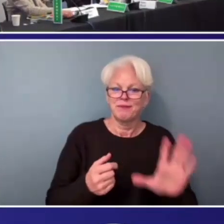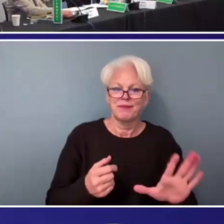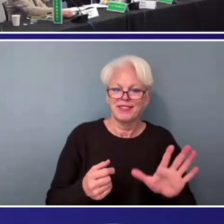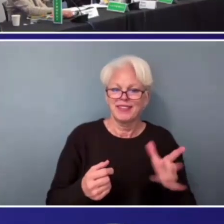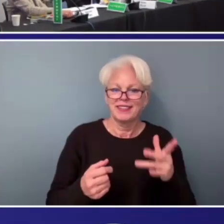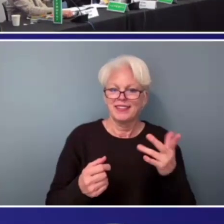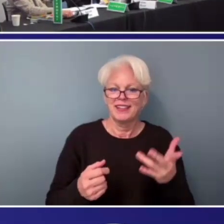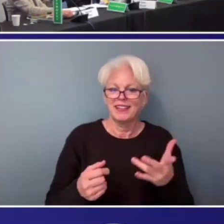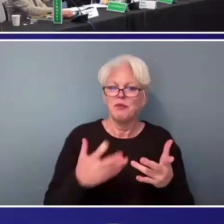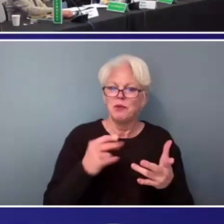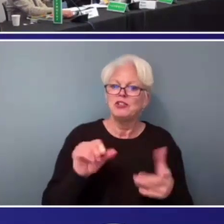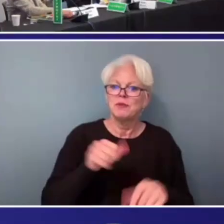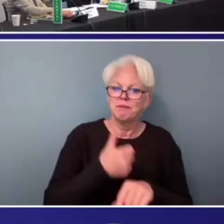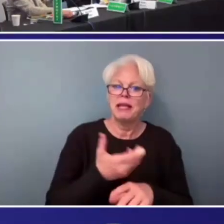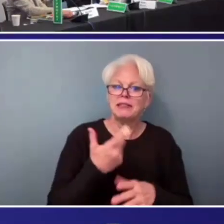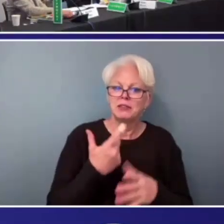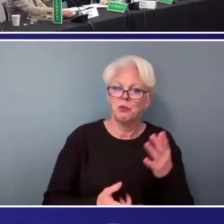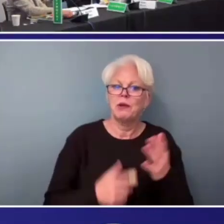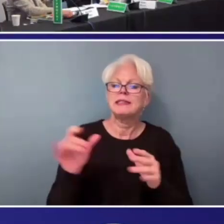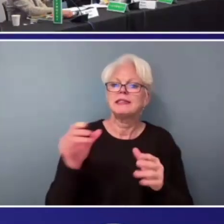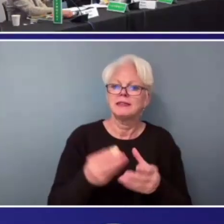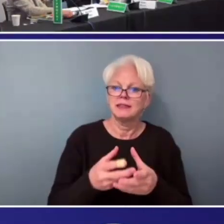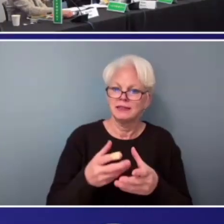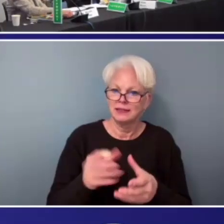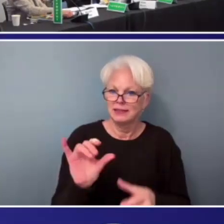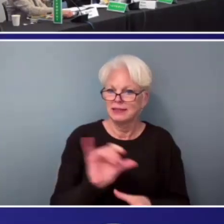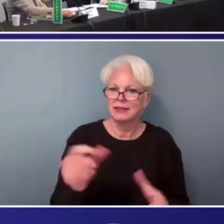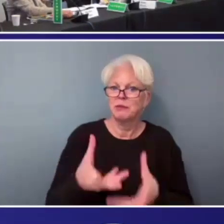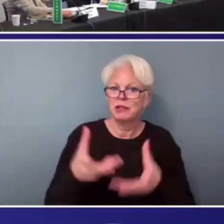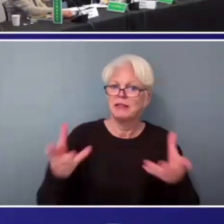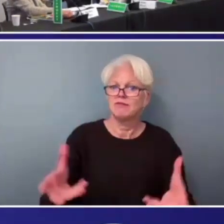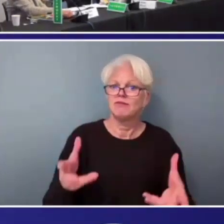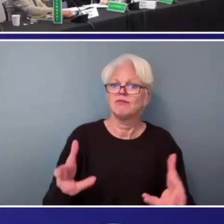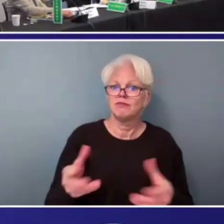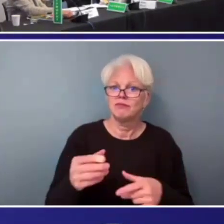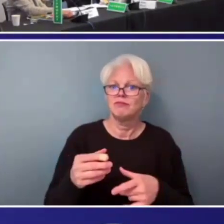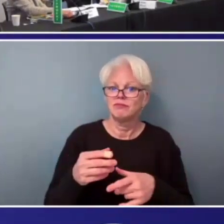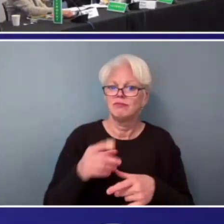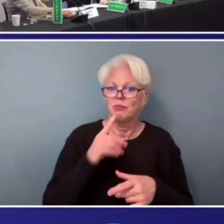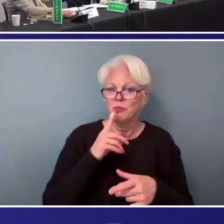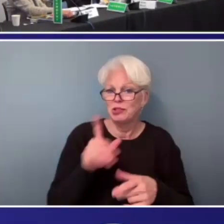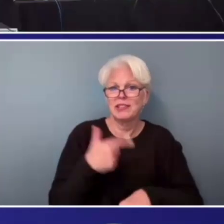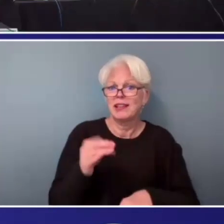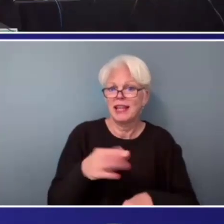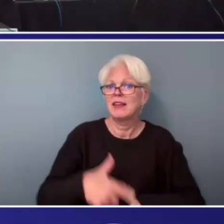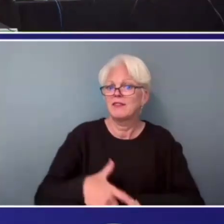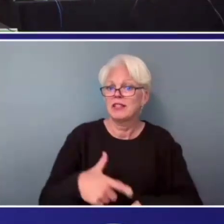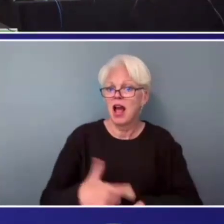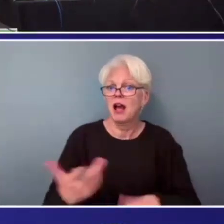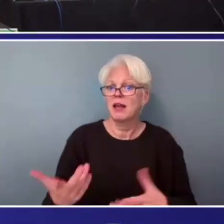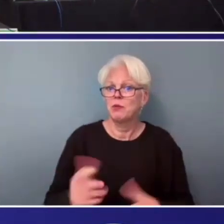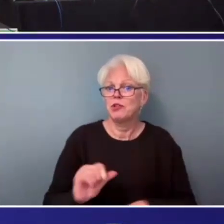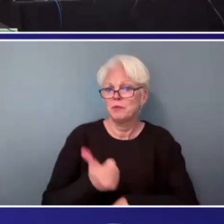these programs, which is length of time. Right. But so -- and I think we're,